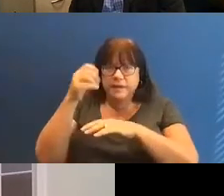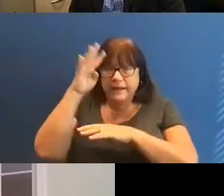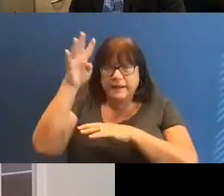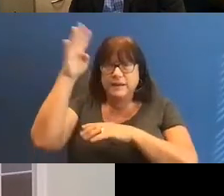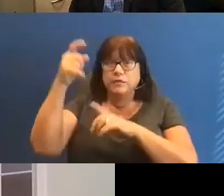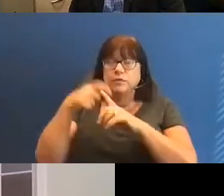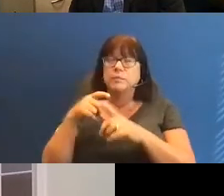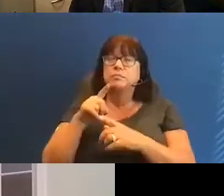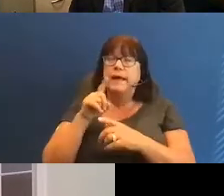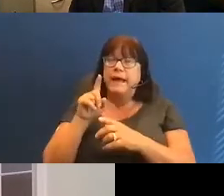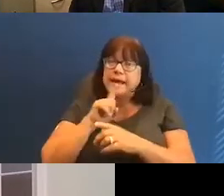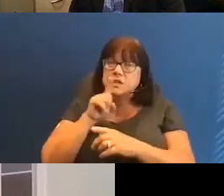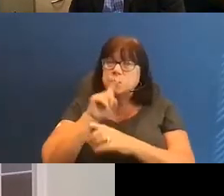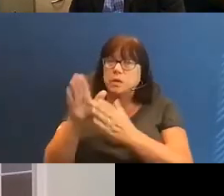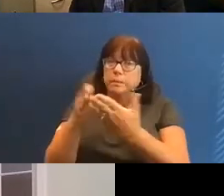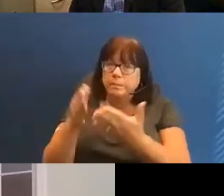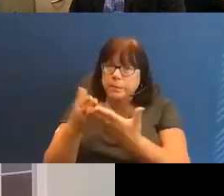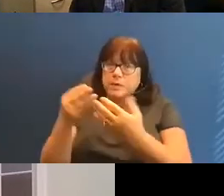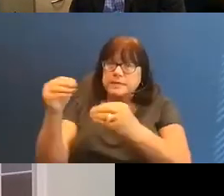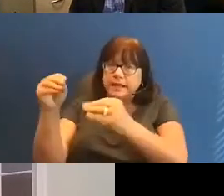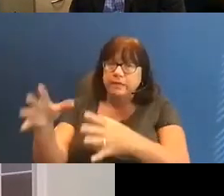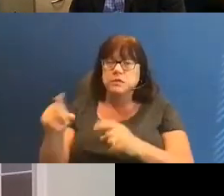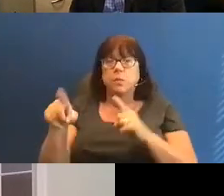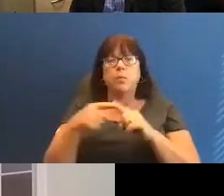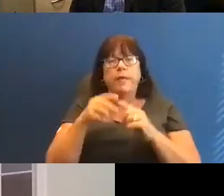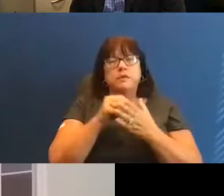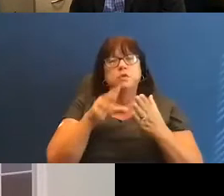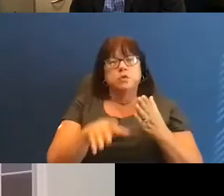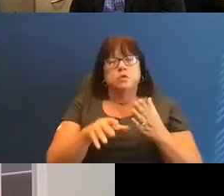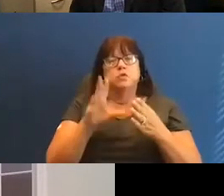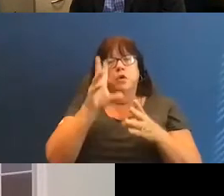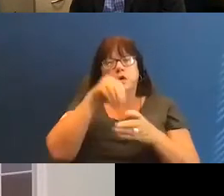Books and others when students are enrolled and of course using direct access they receive an email